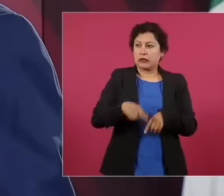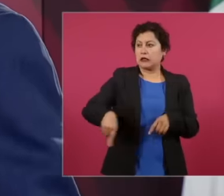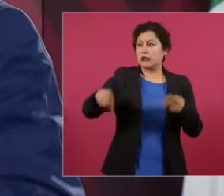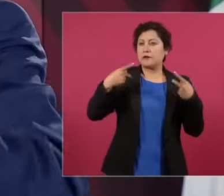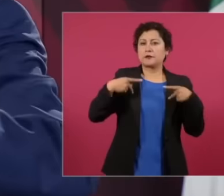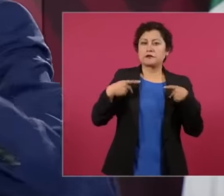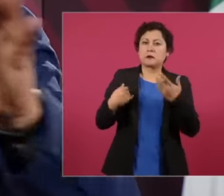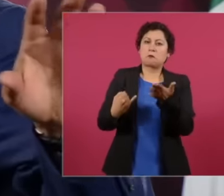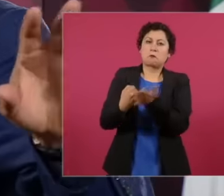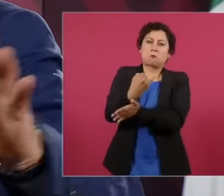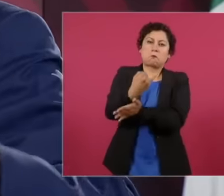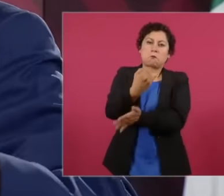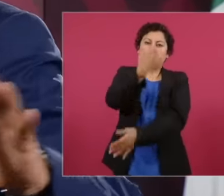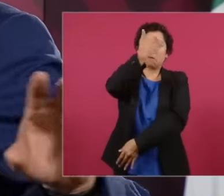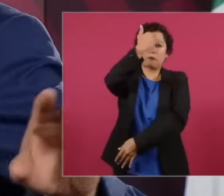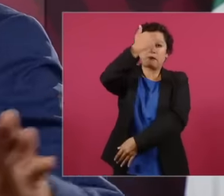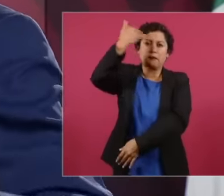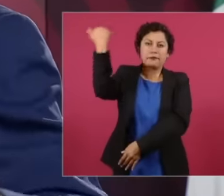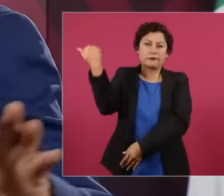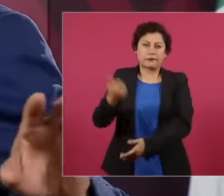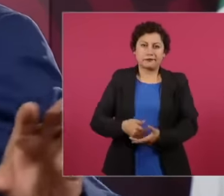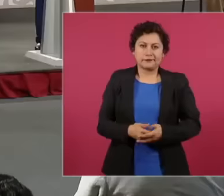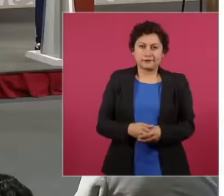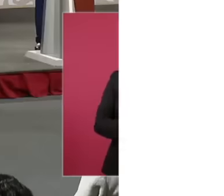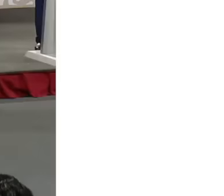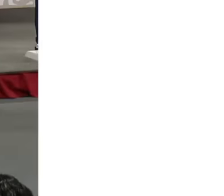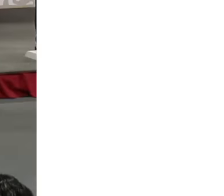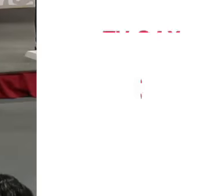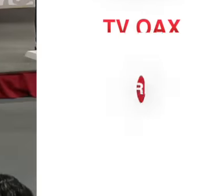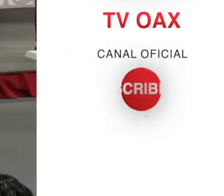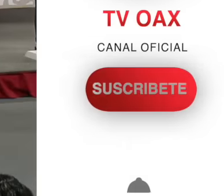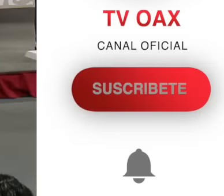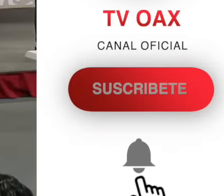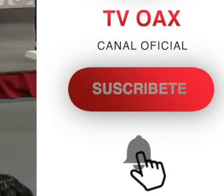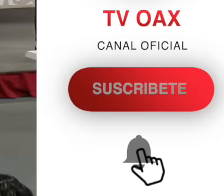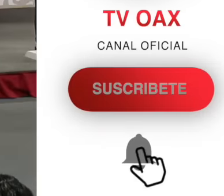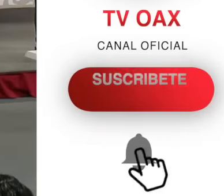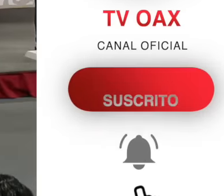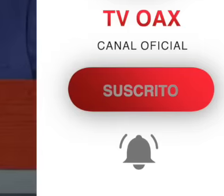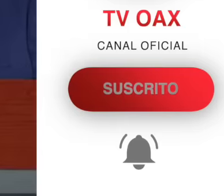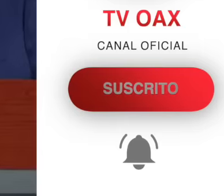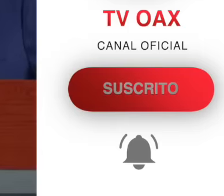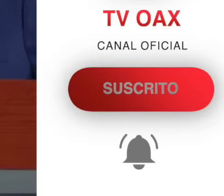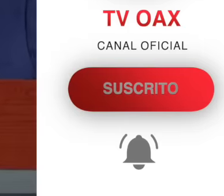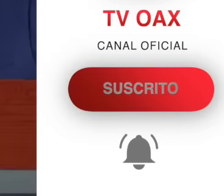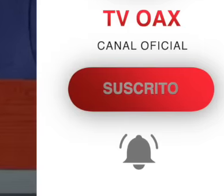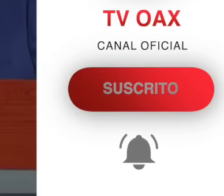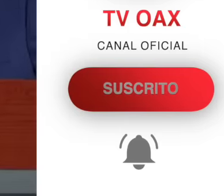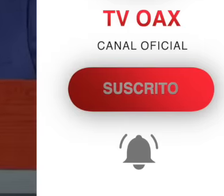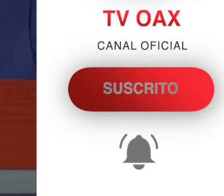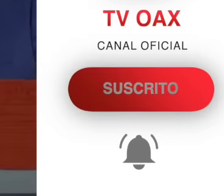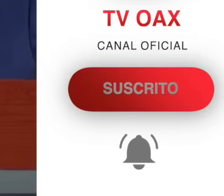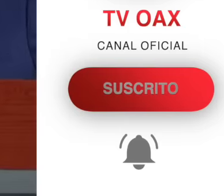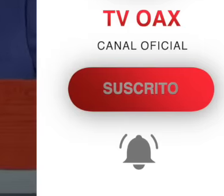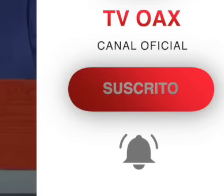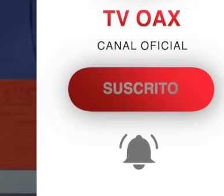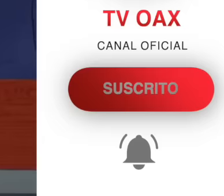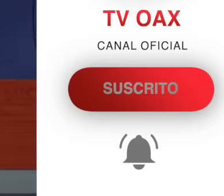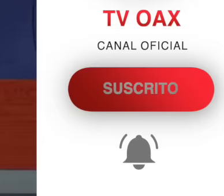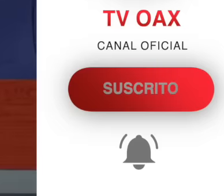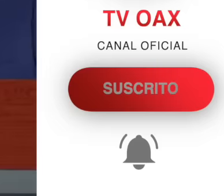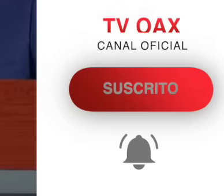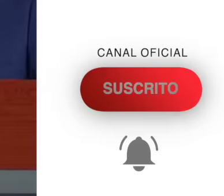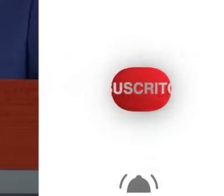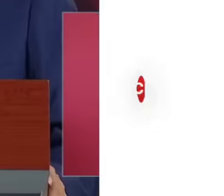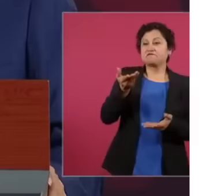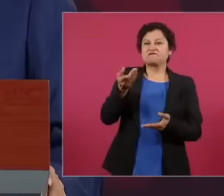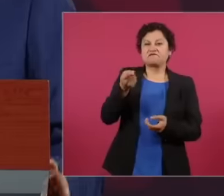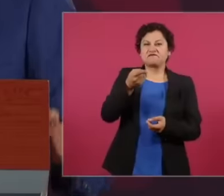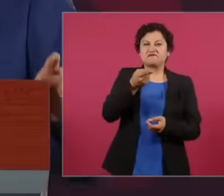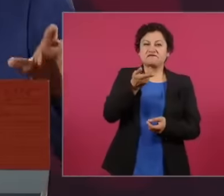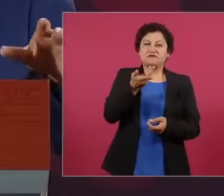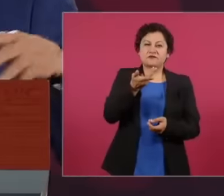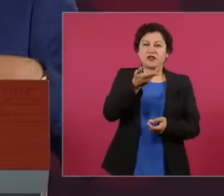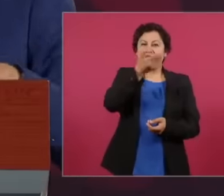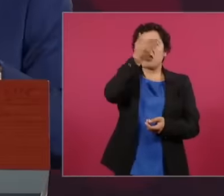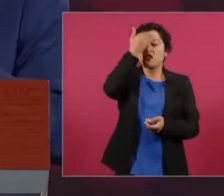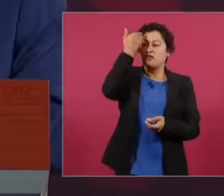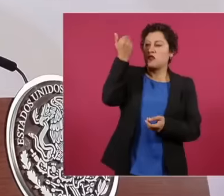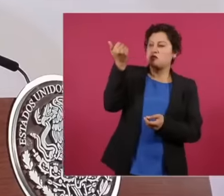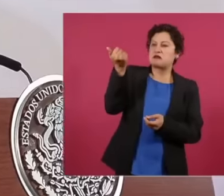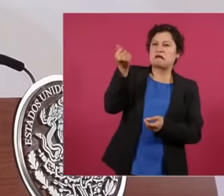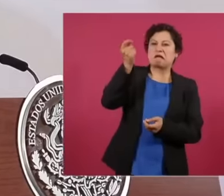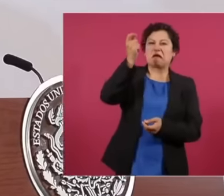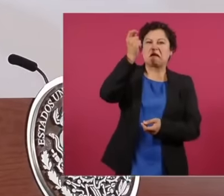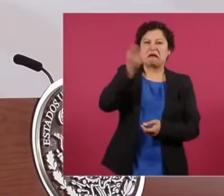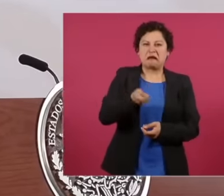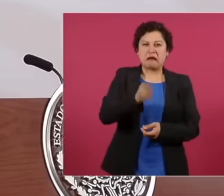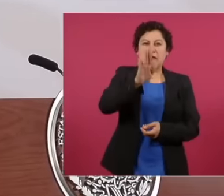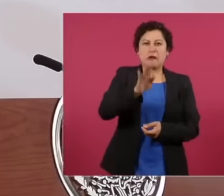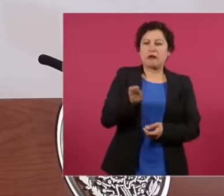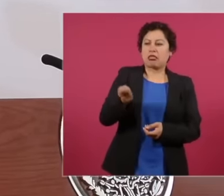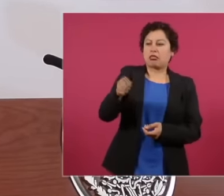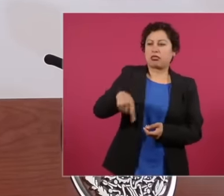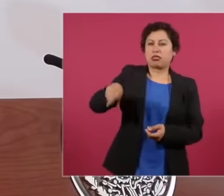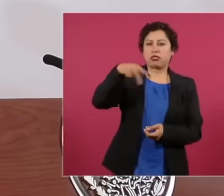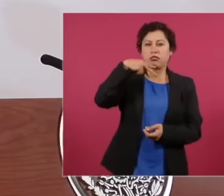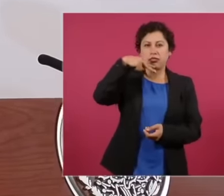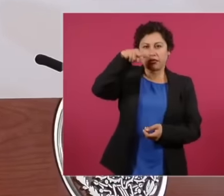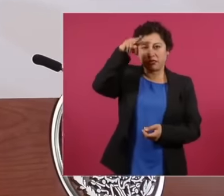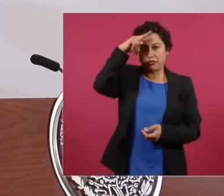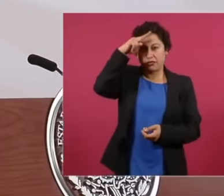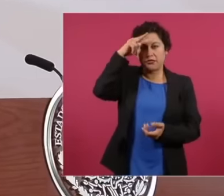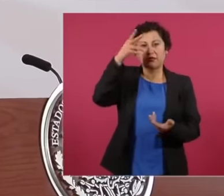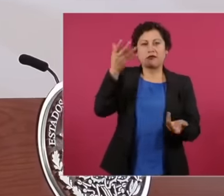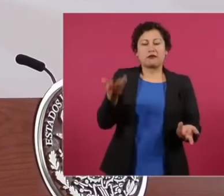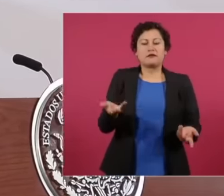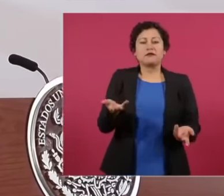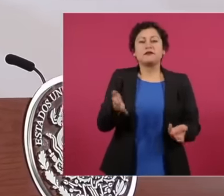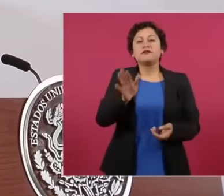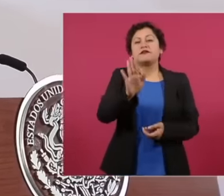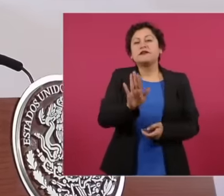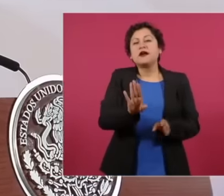know Almost almost the people are ignorant a little about their colleague this